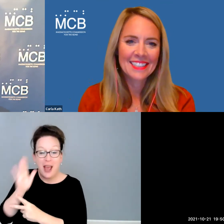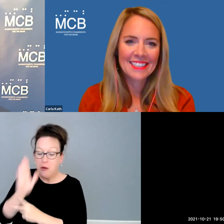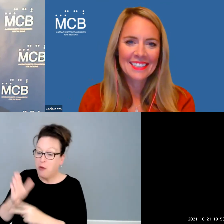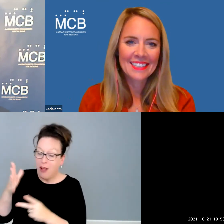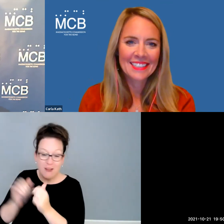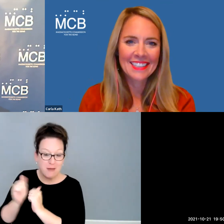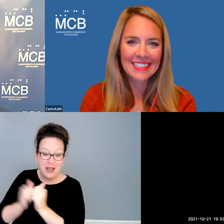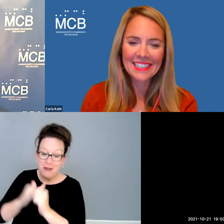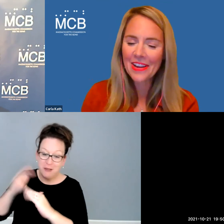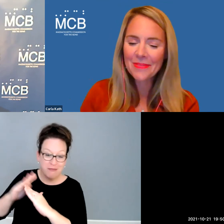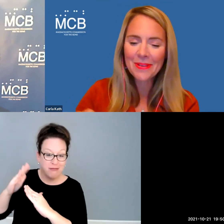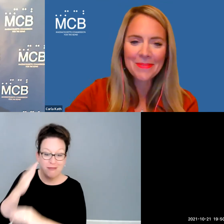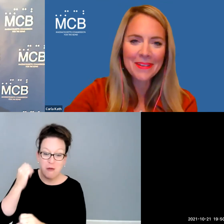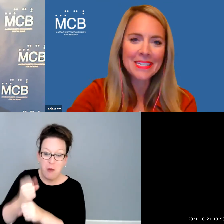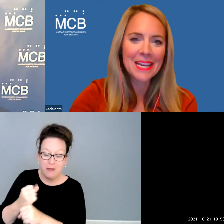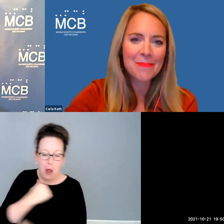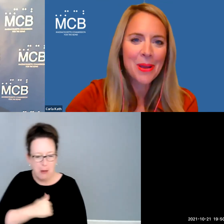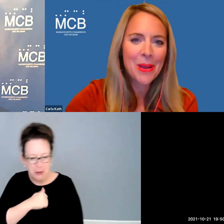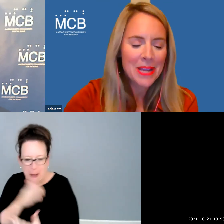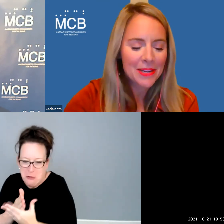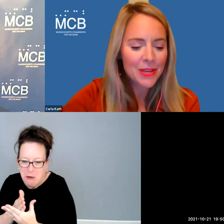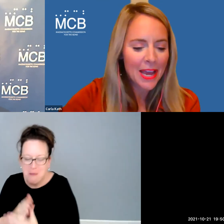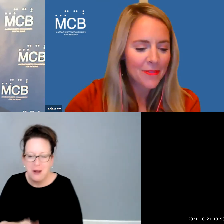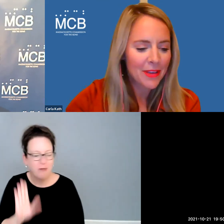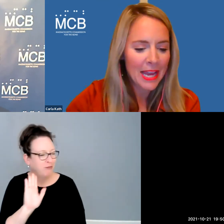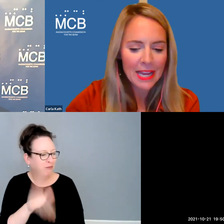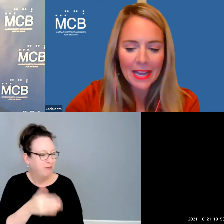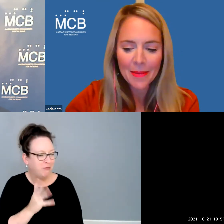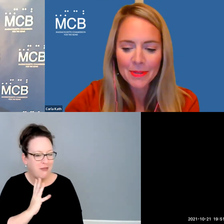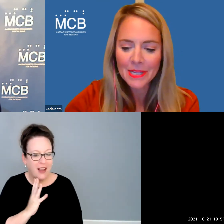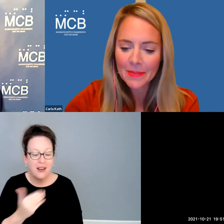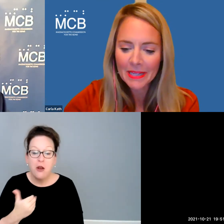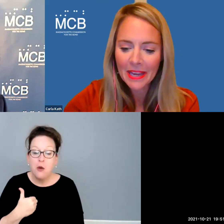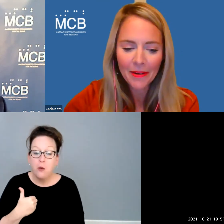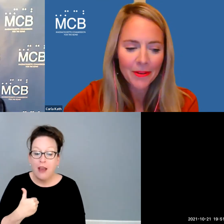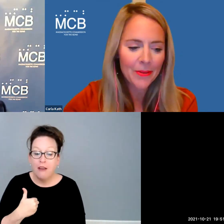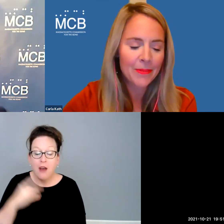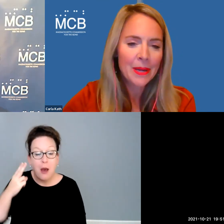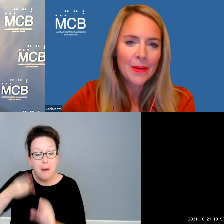I'm sorry Carla, go ahead. Oh, no worries and we actually have a participant here who